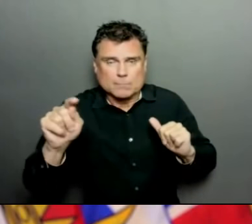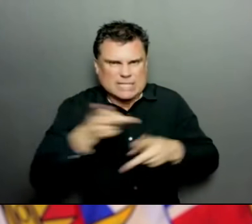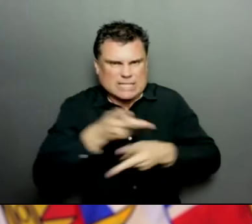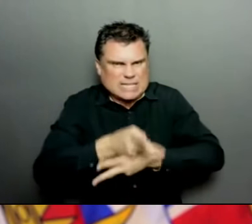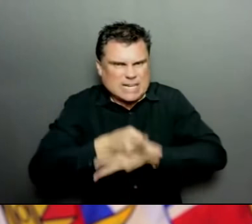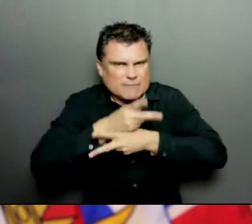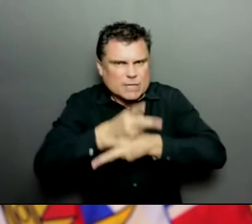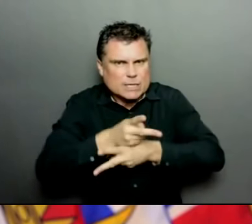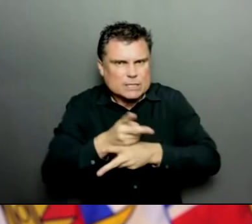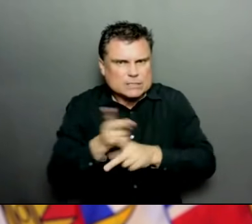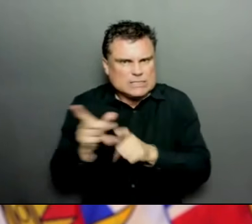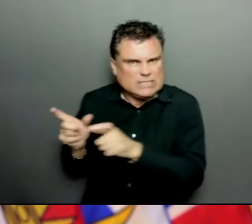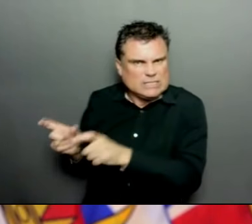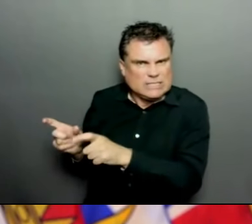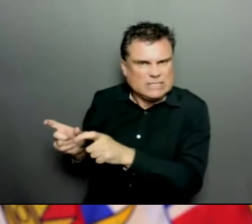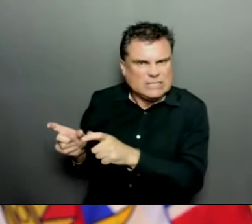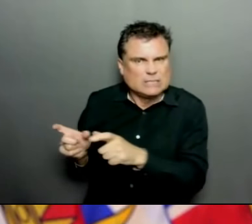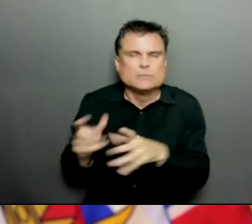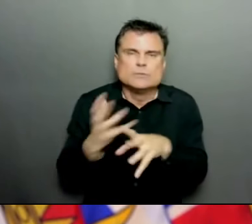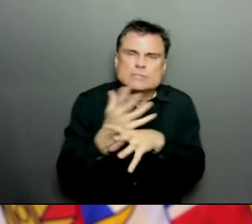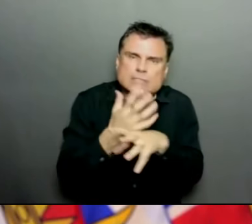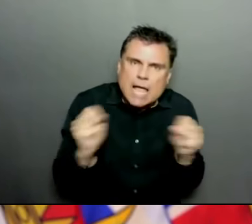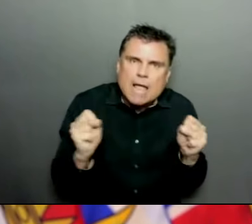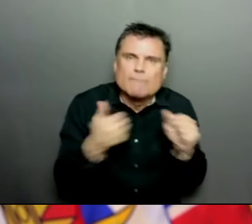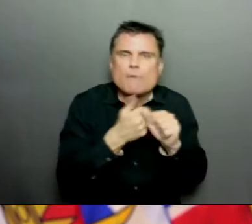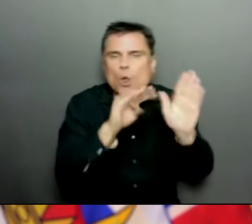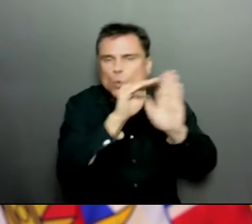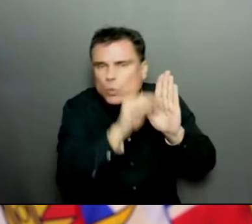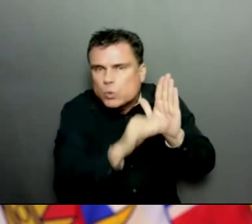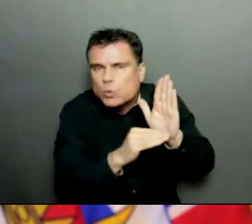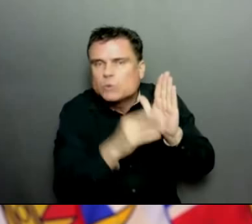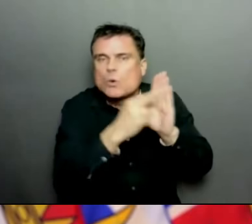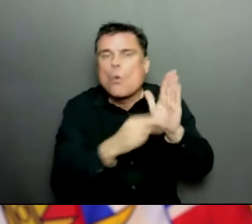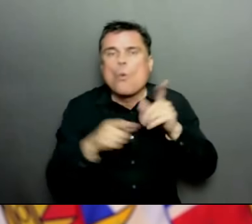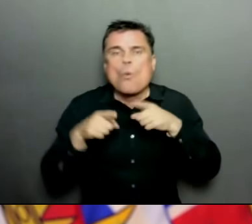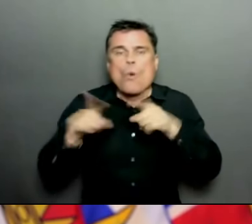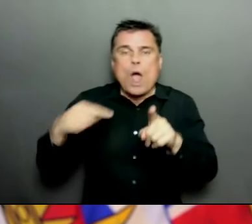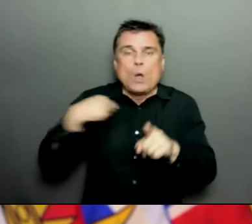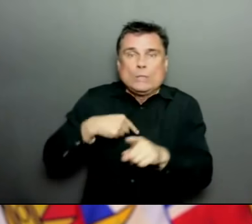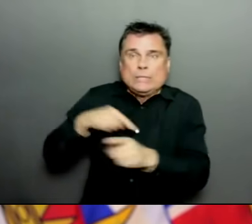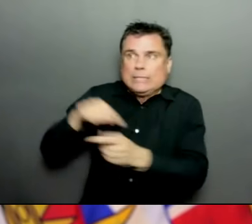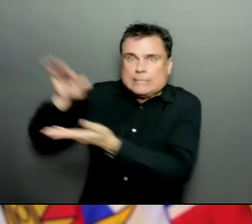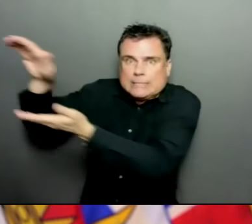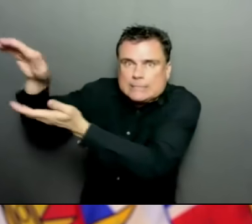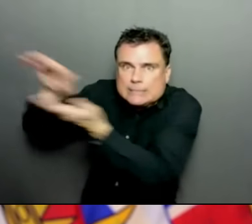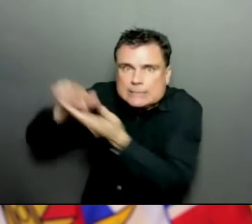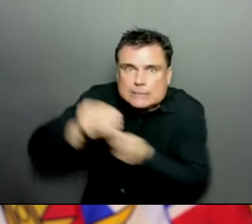transmission that is going to stop any of this virus from transmitting, whether it is this strain or not.